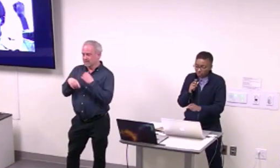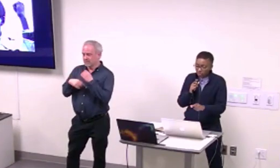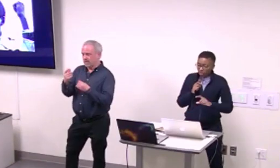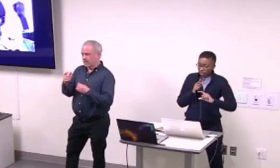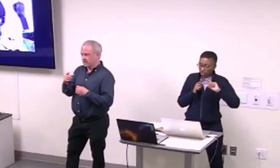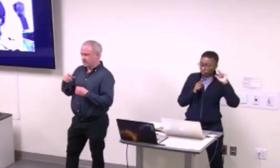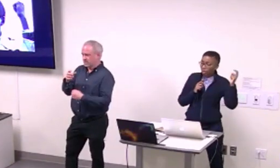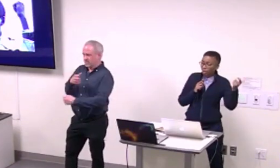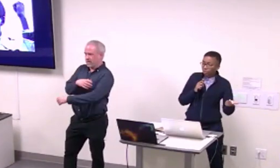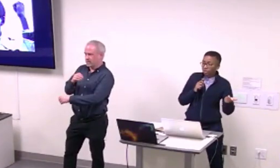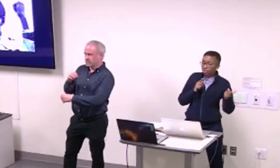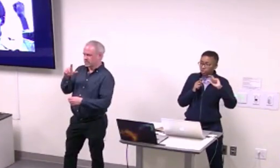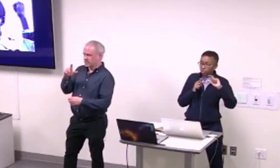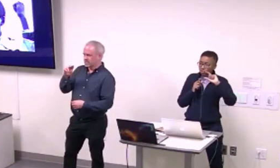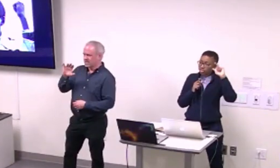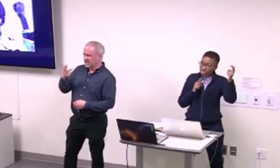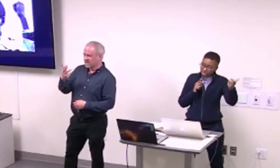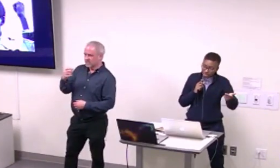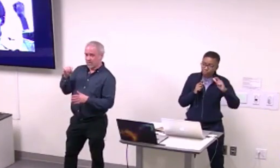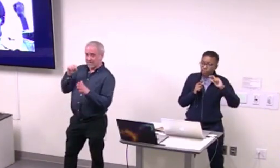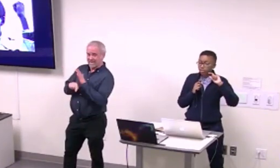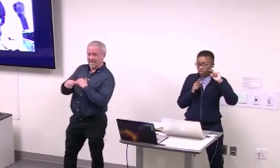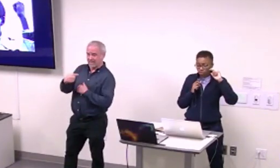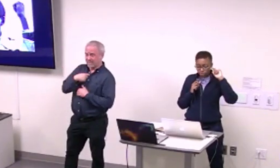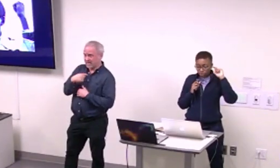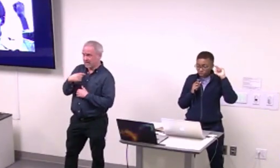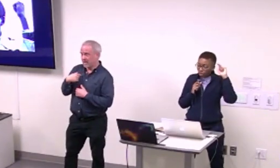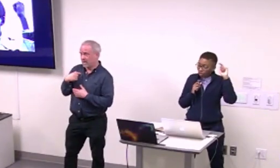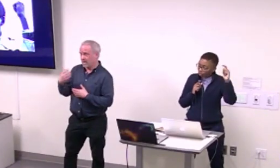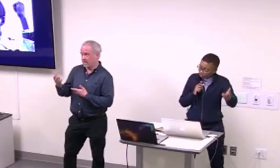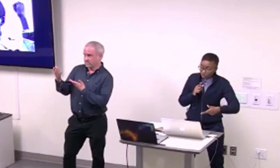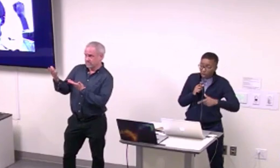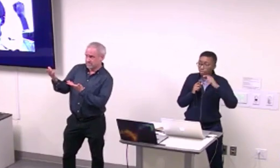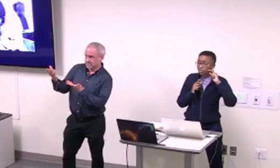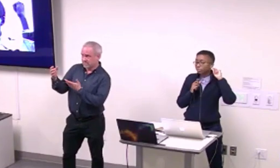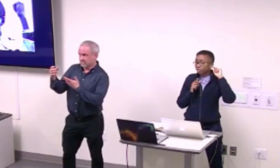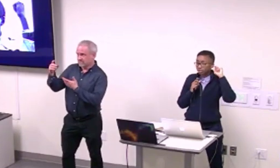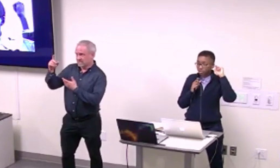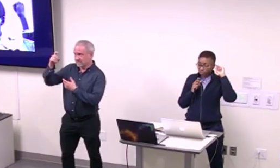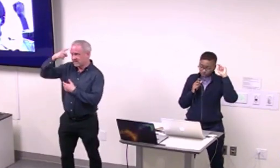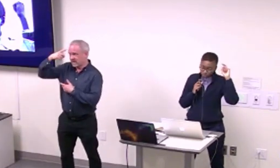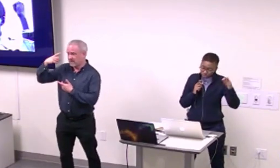I put it to the state. I put it to white mobs.